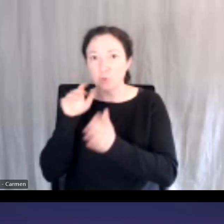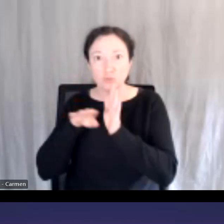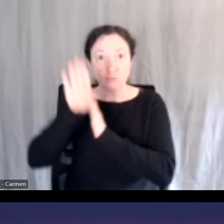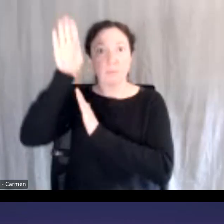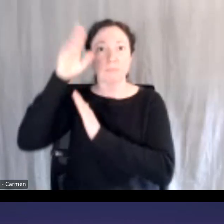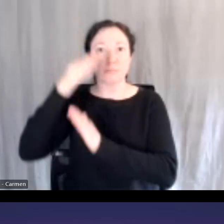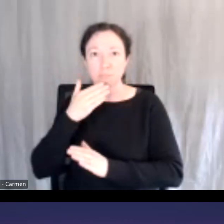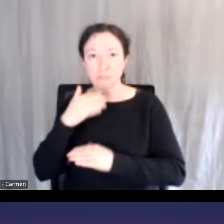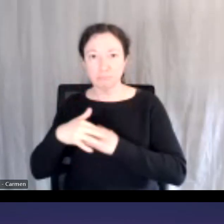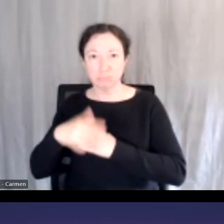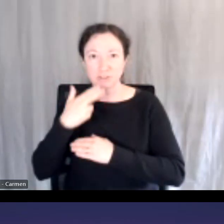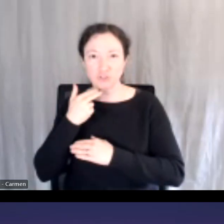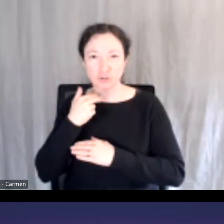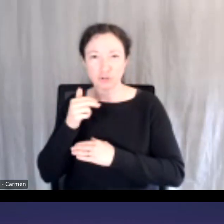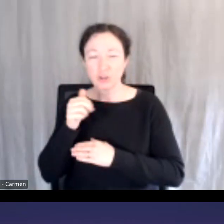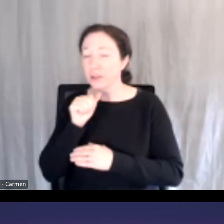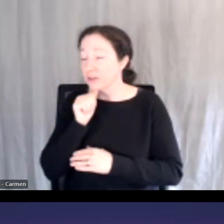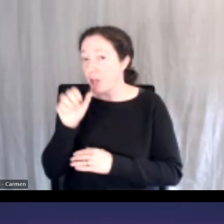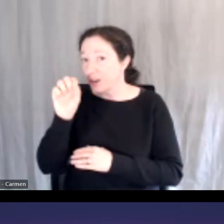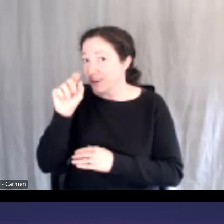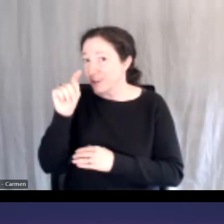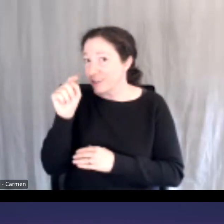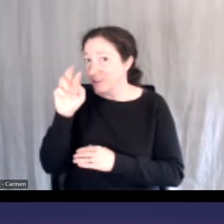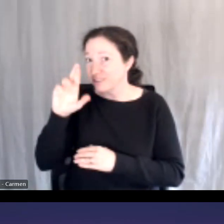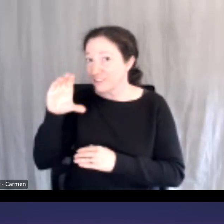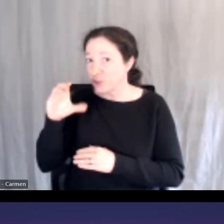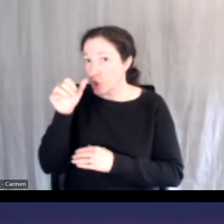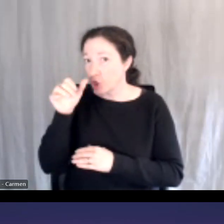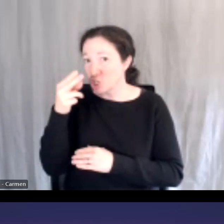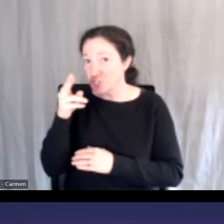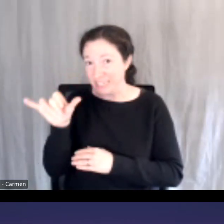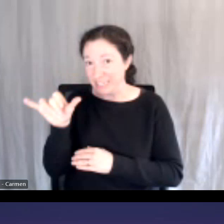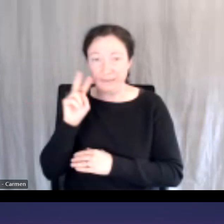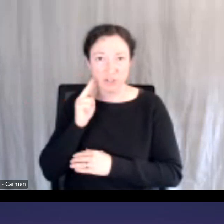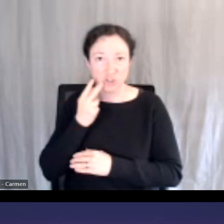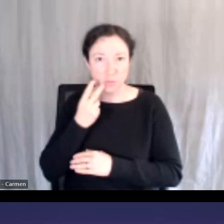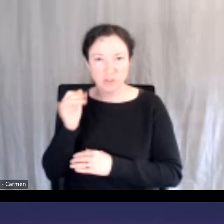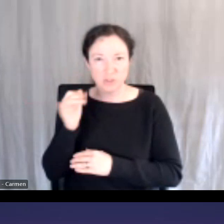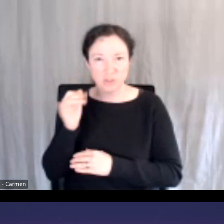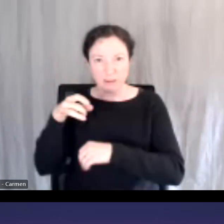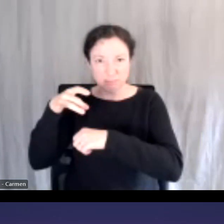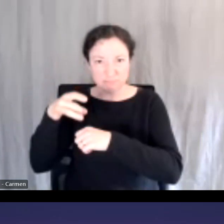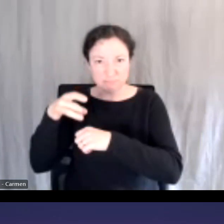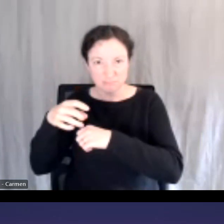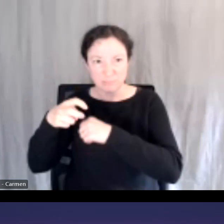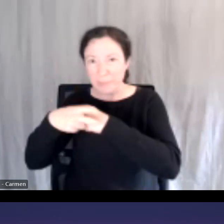and fruits would be kind of the same category, like a couple servings of each a day. So of course the lower glycemic ones are gonna be like your